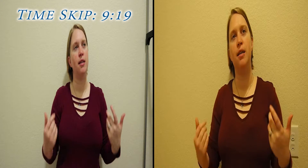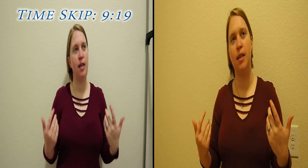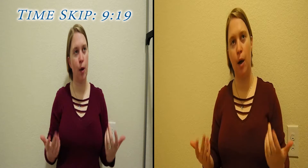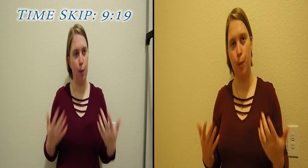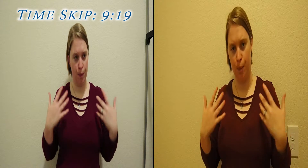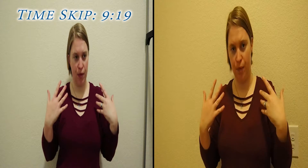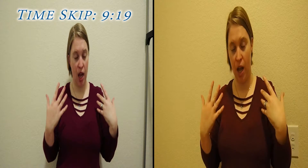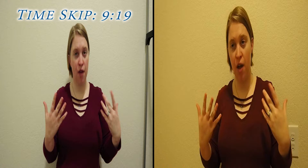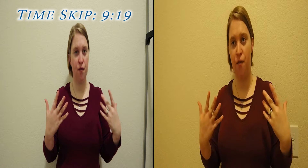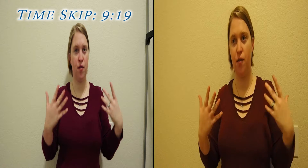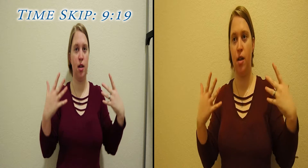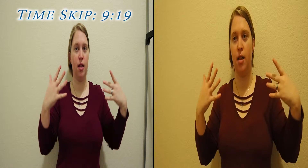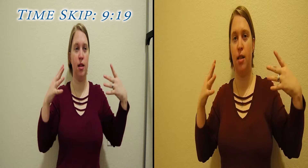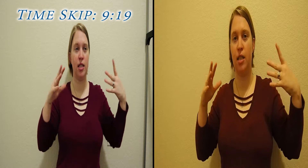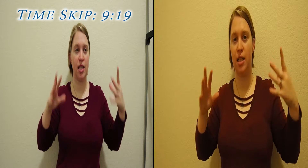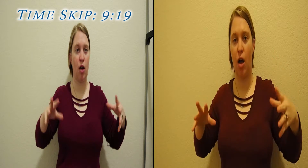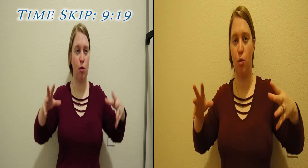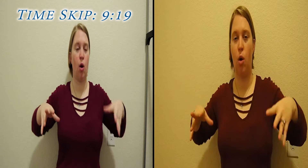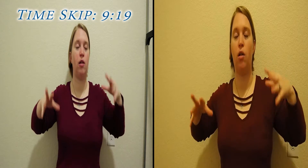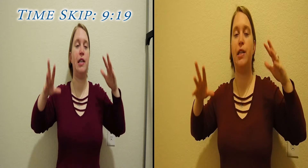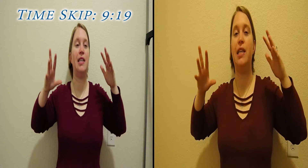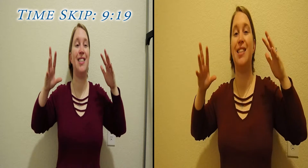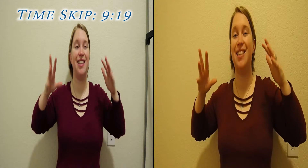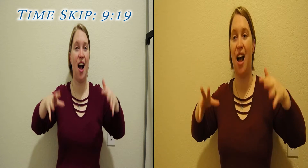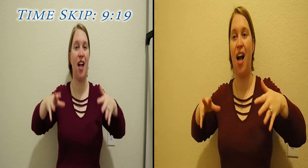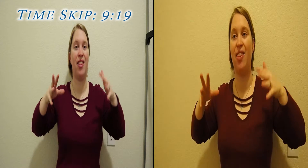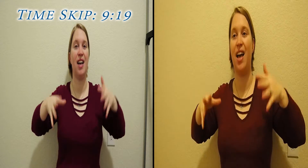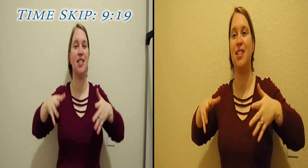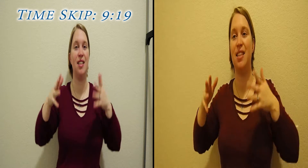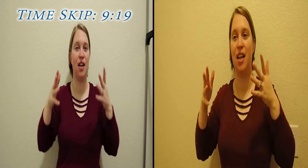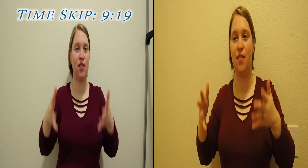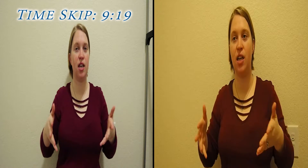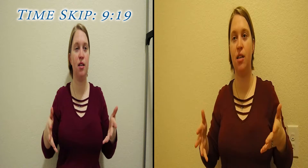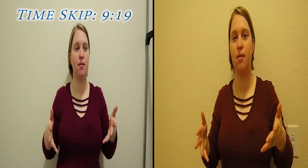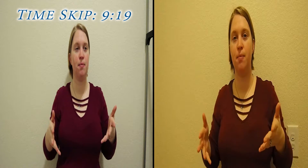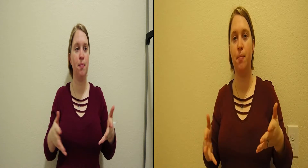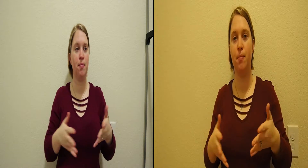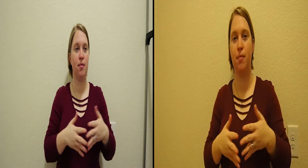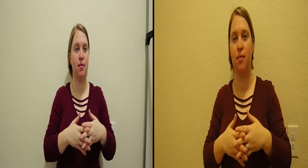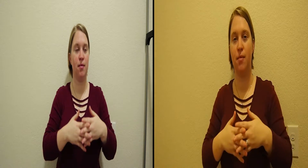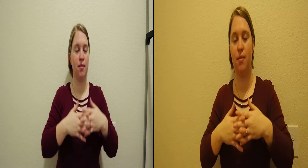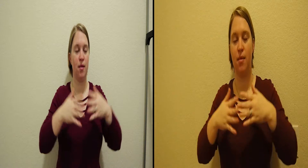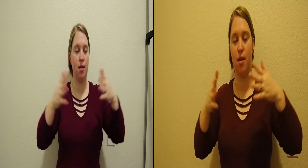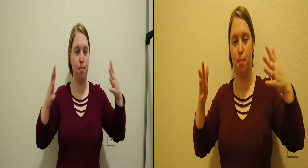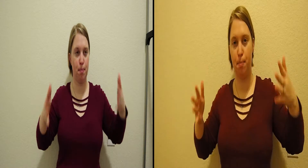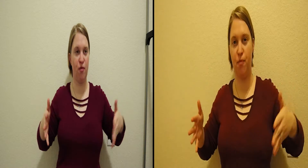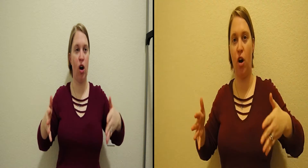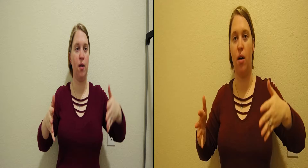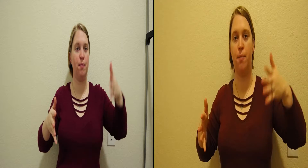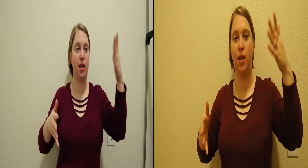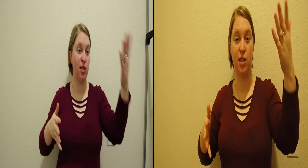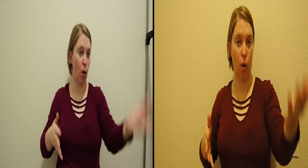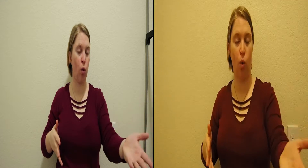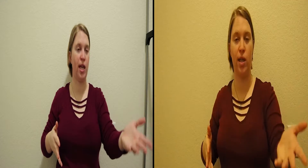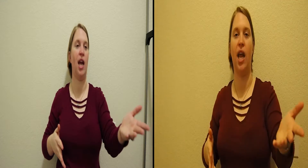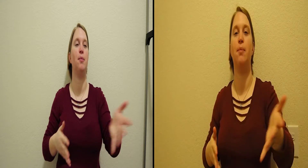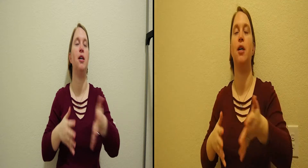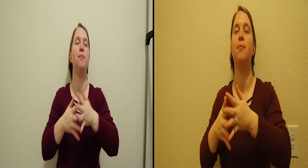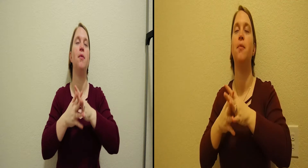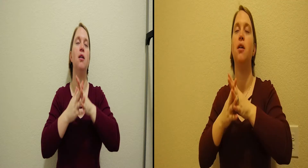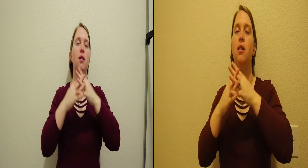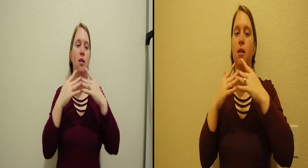now if the sound quality is not that significant from this old camera